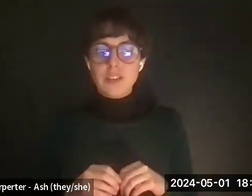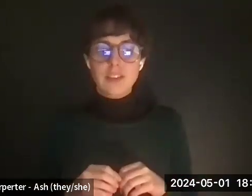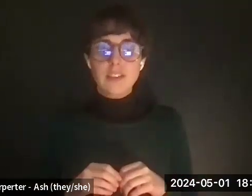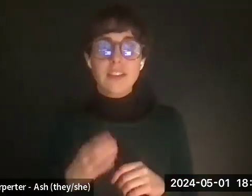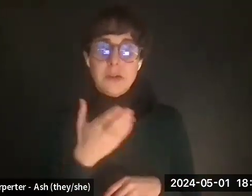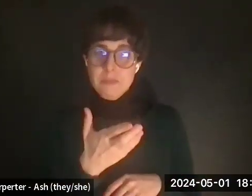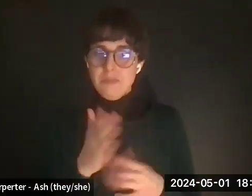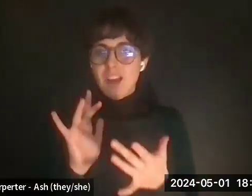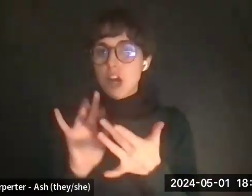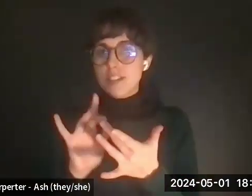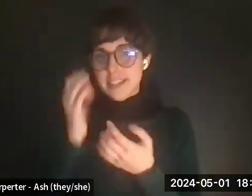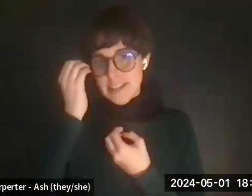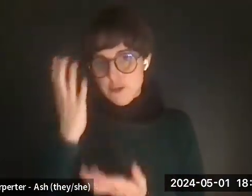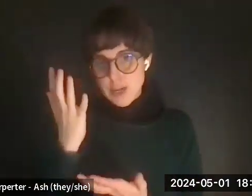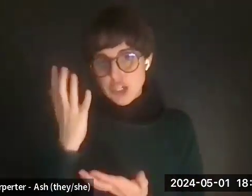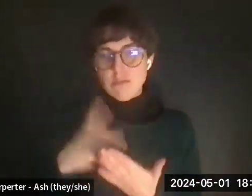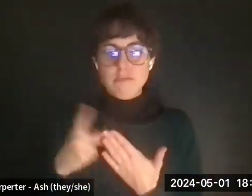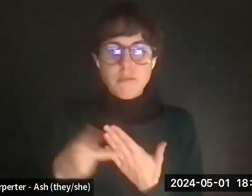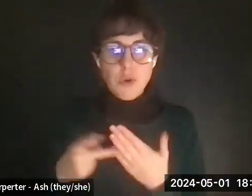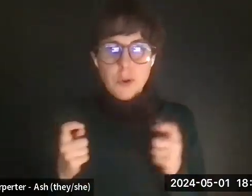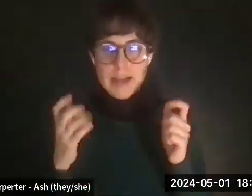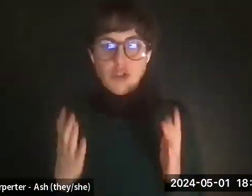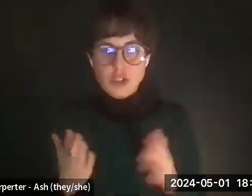of our program managers that we discussed tonight. Take care.